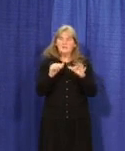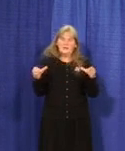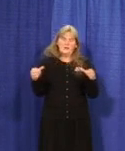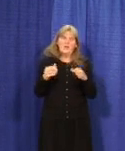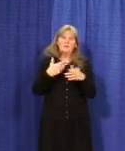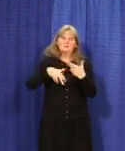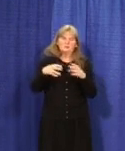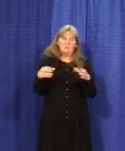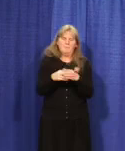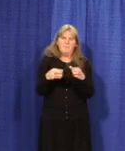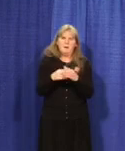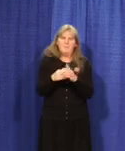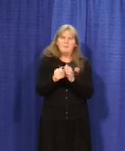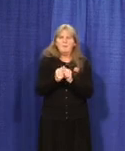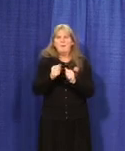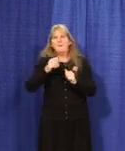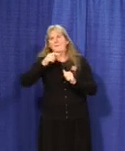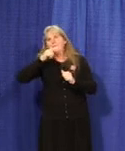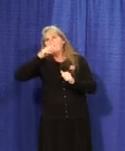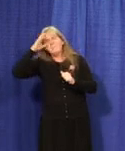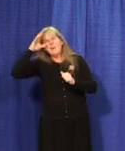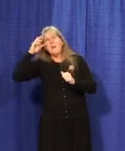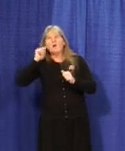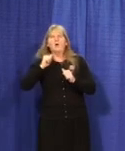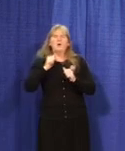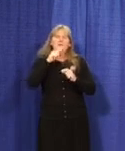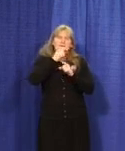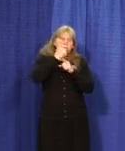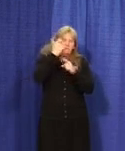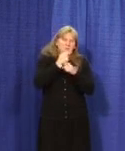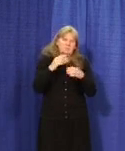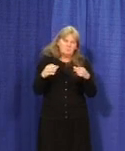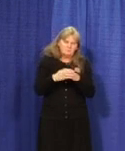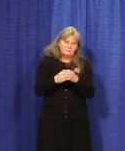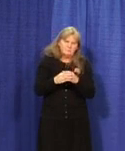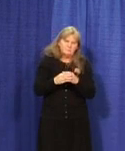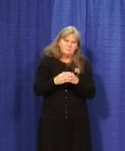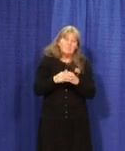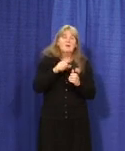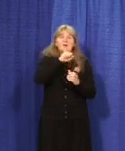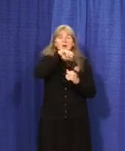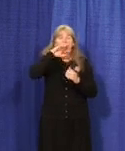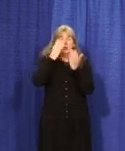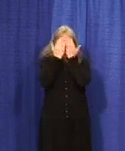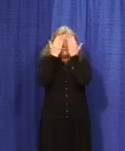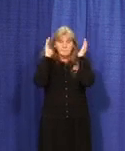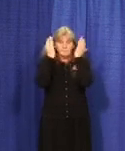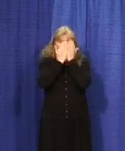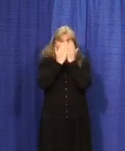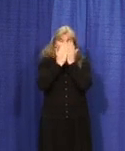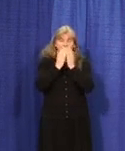and go with a parent or sibling. Wearing a Halloween mask will not prevent you from passing on